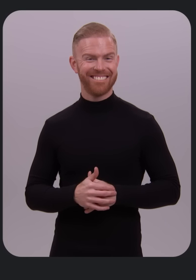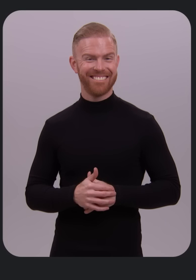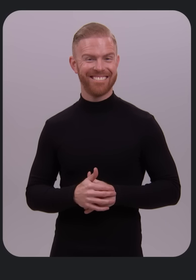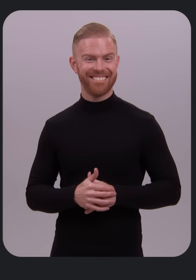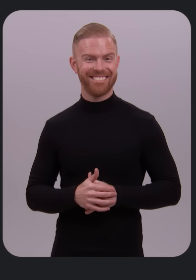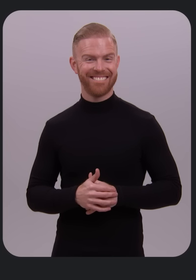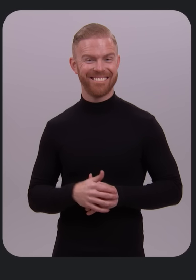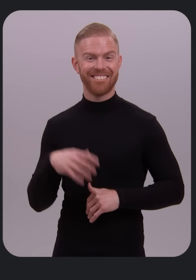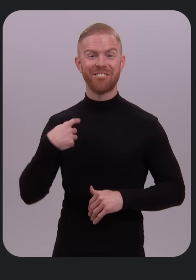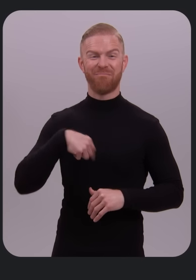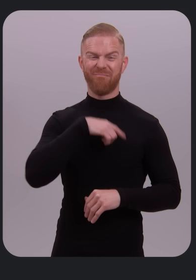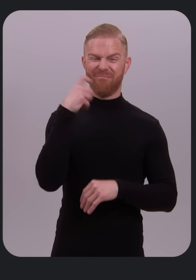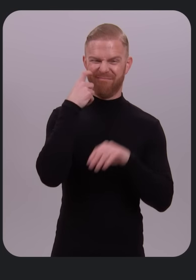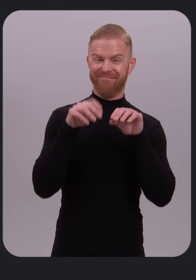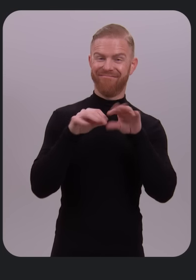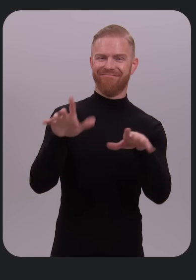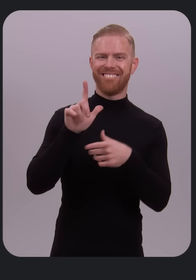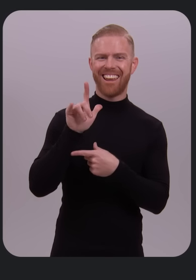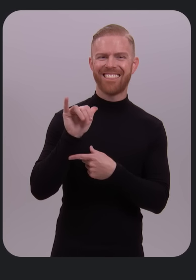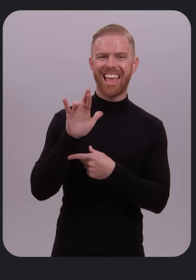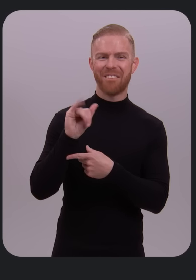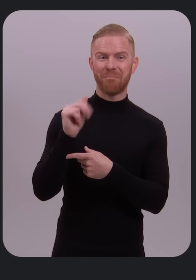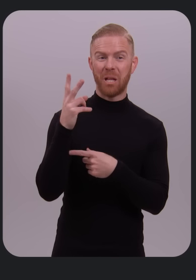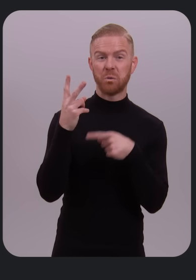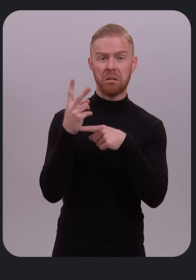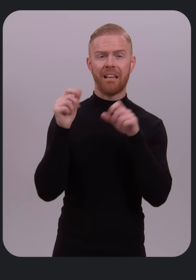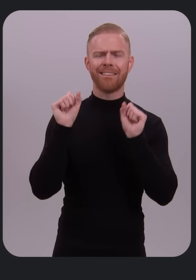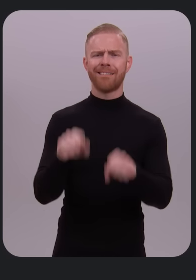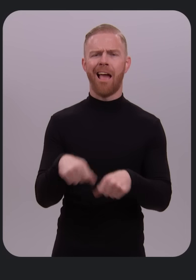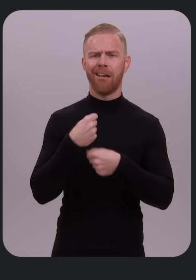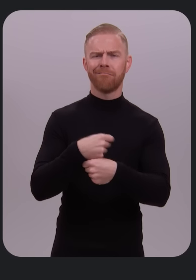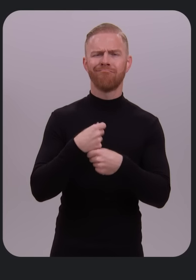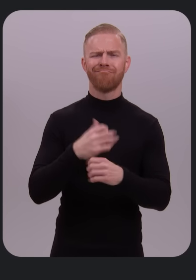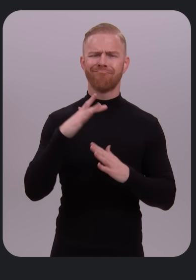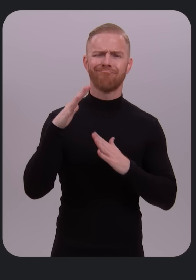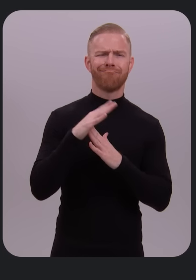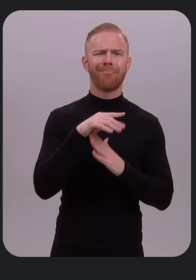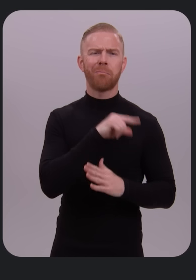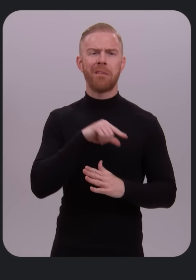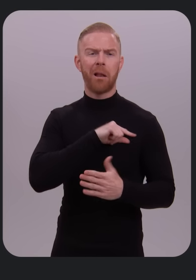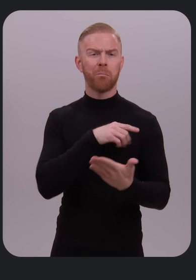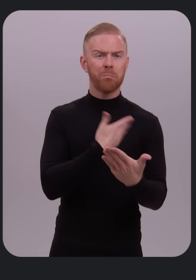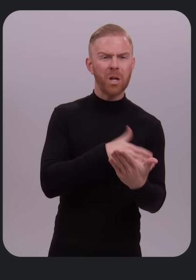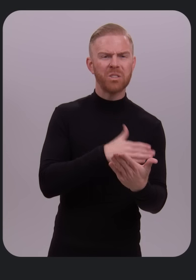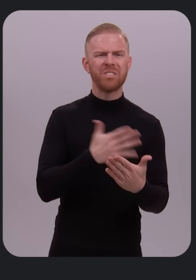We recently launched Lyria 2, which can generate high-fidelity music and professional-grade audio.